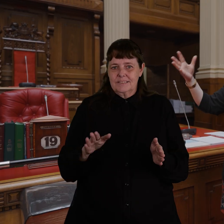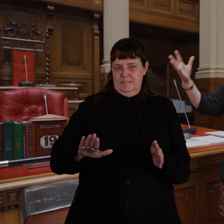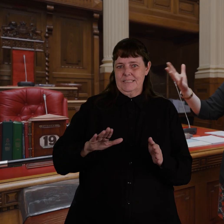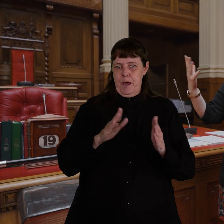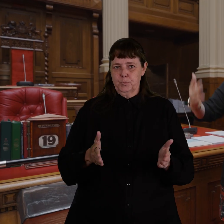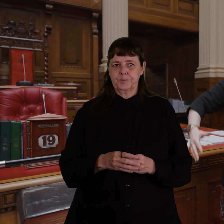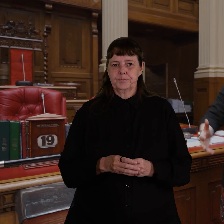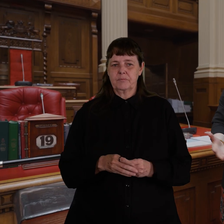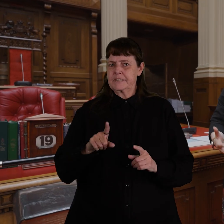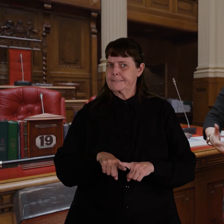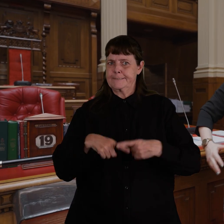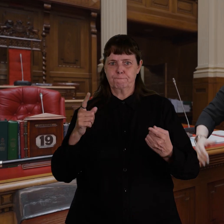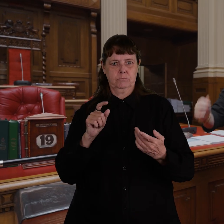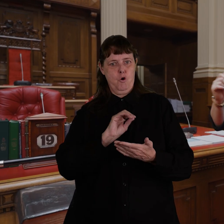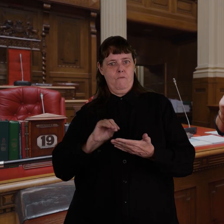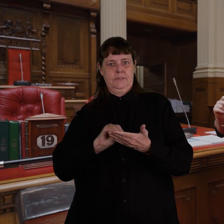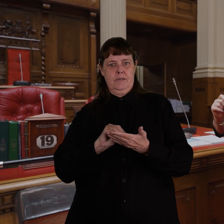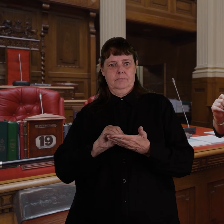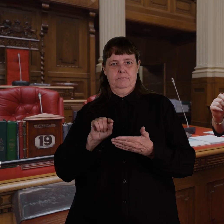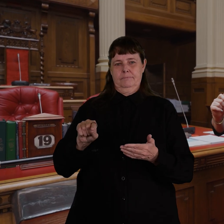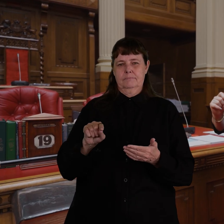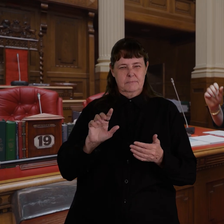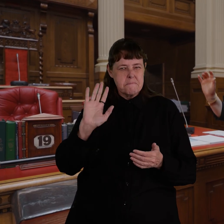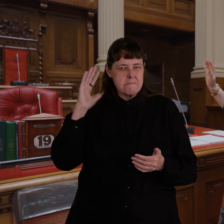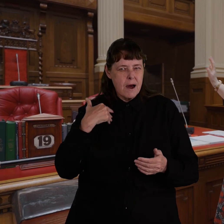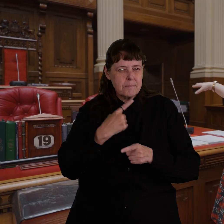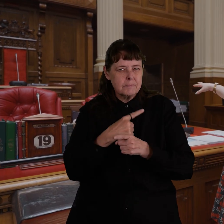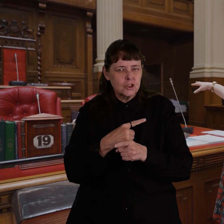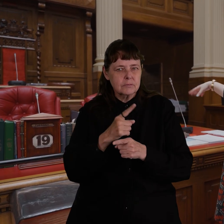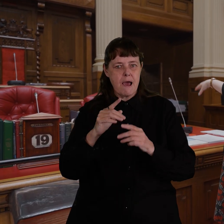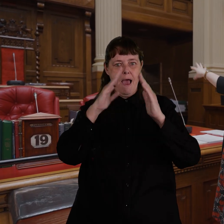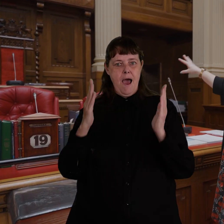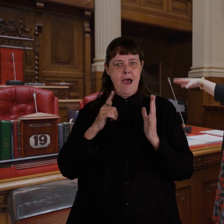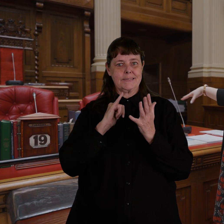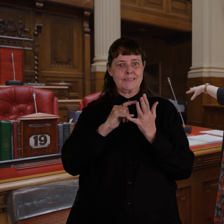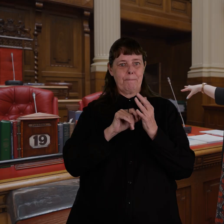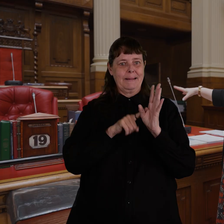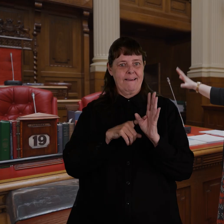of Assembly they had the Serjeant at Arms who would carry the mace. In here, this position